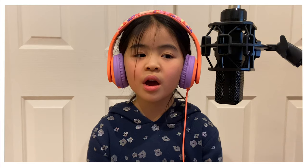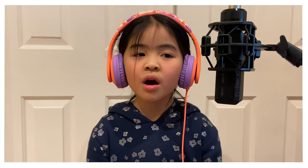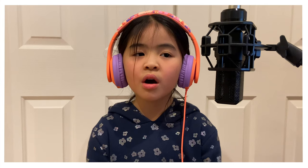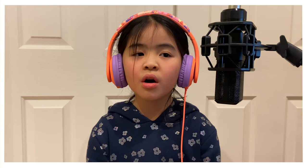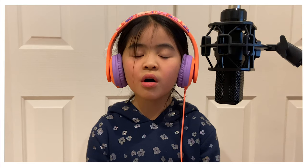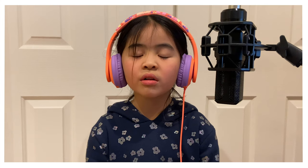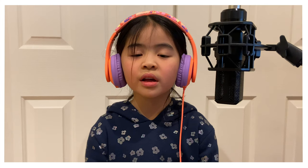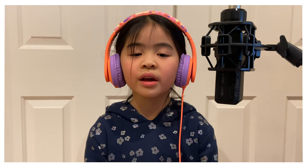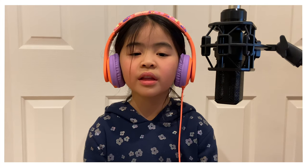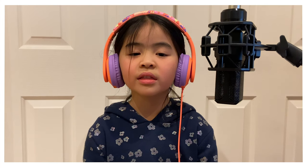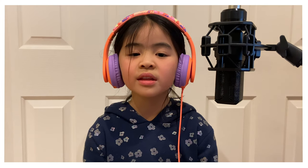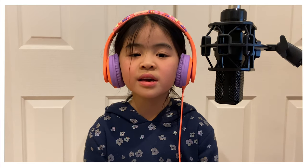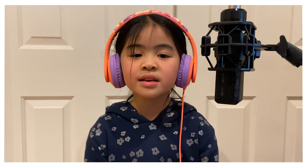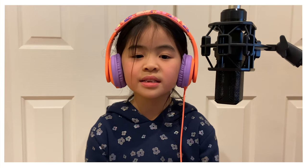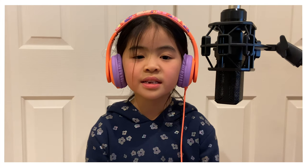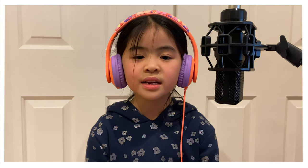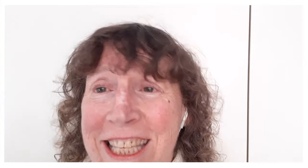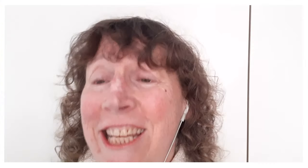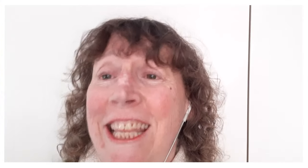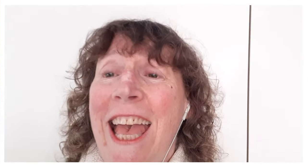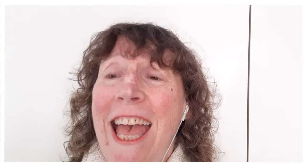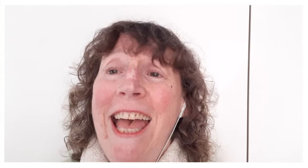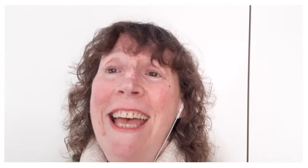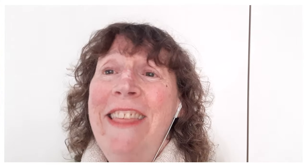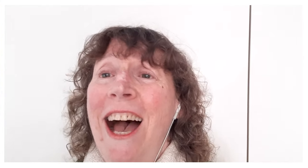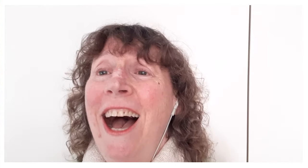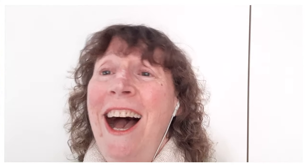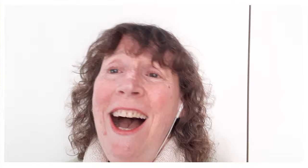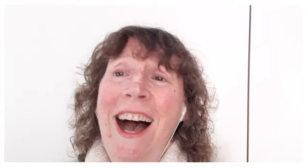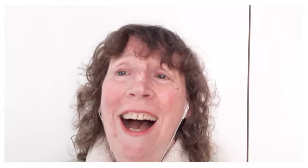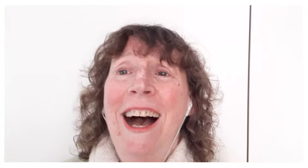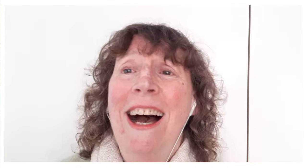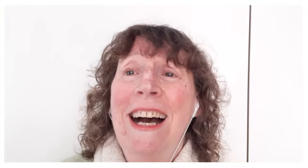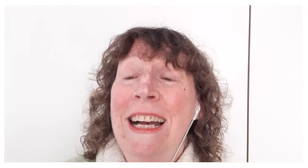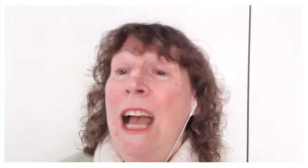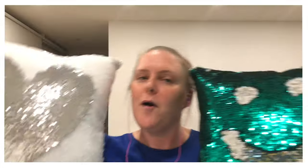We are all in this together,